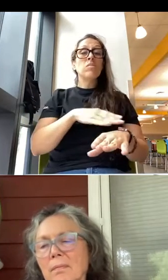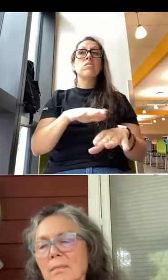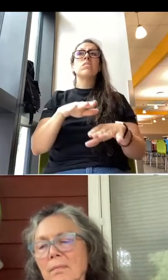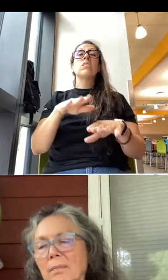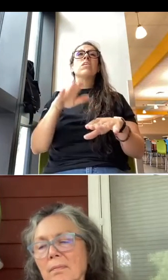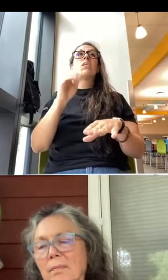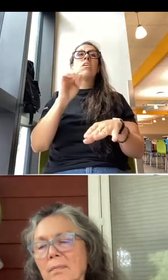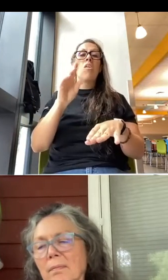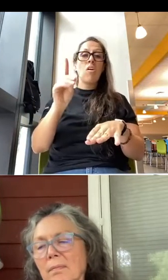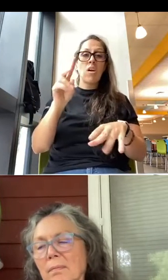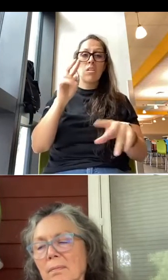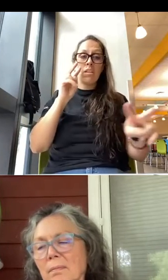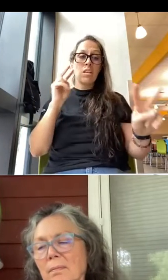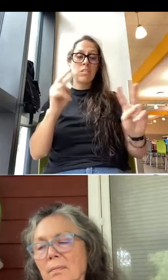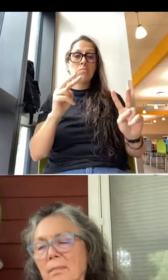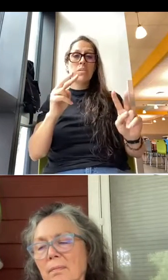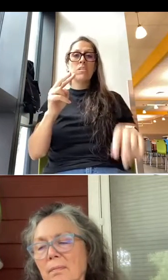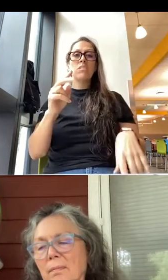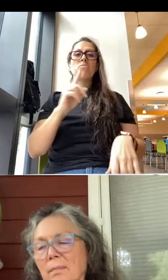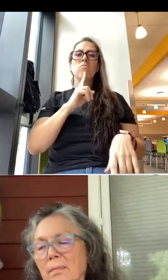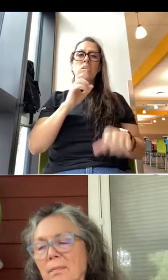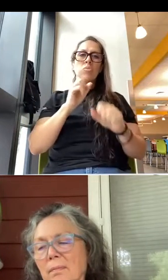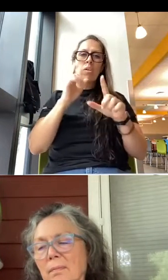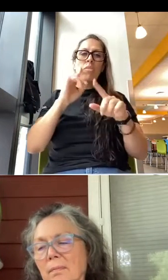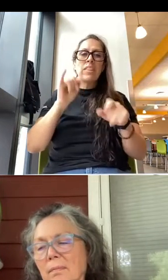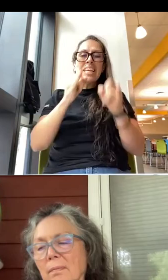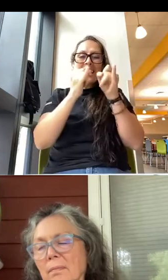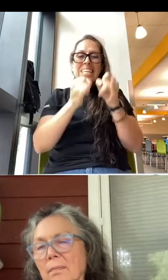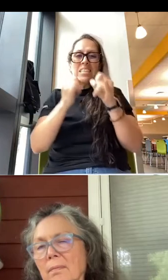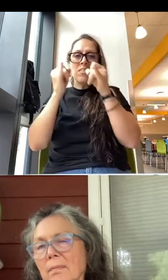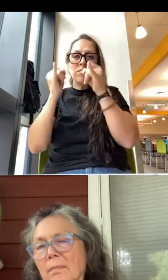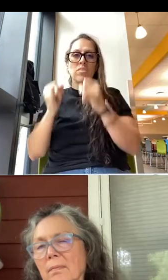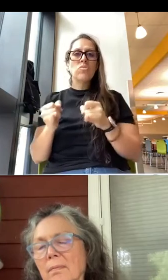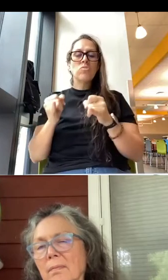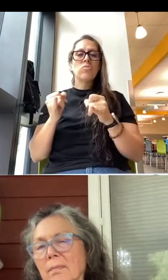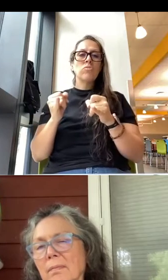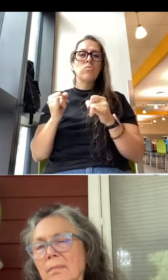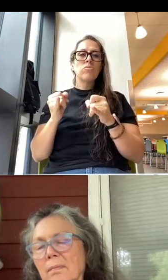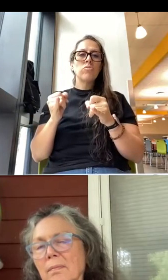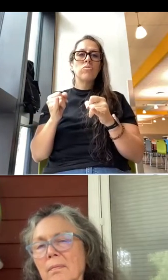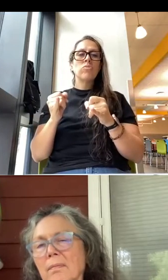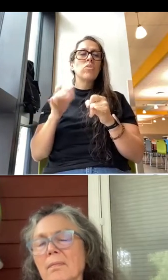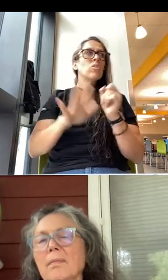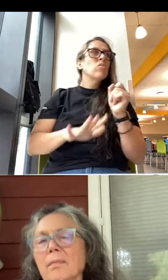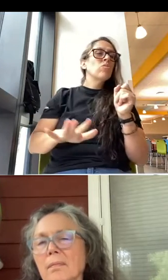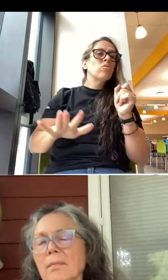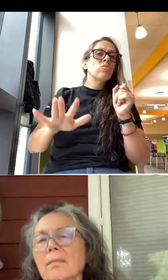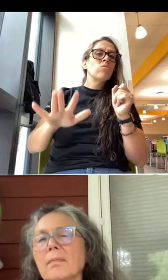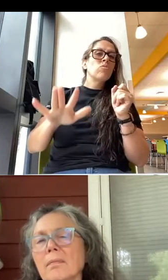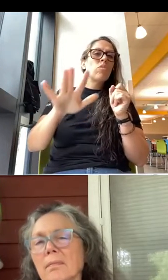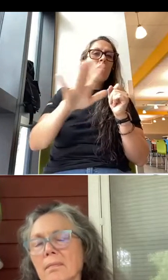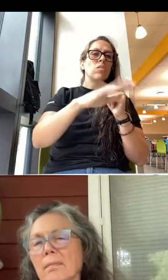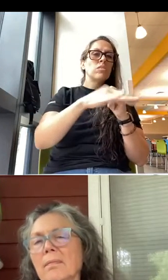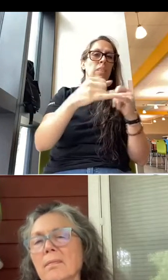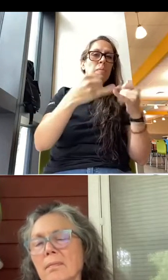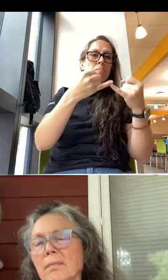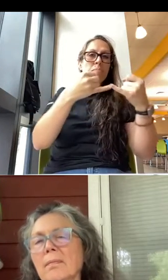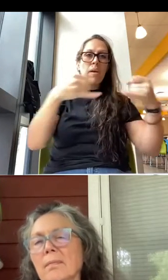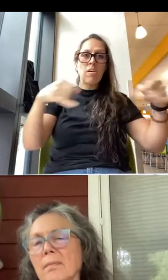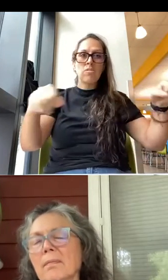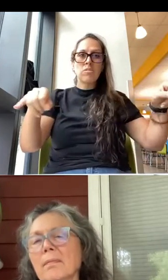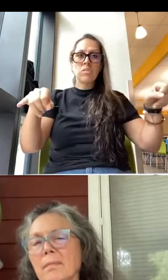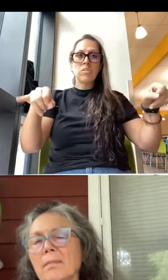opportunity for the individuals across boundaries, or within nominal boundaries,